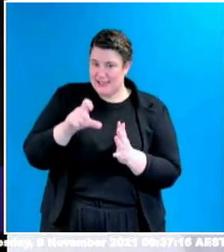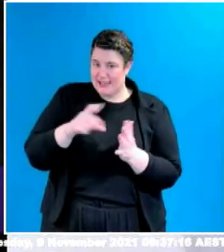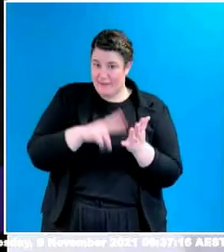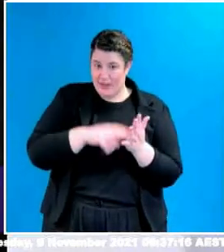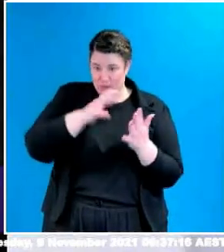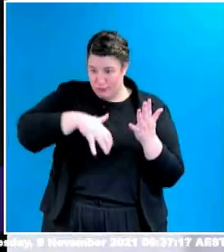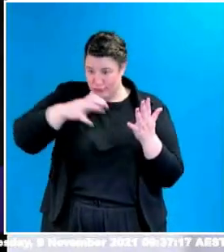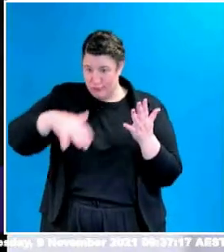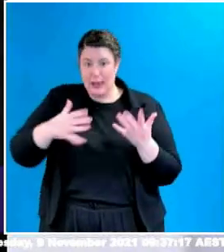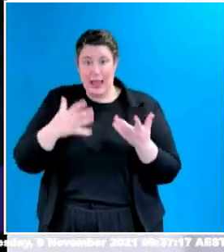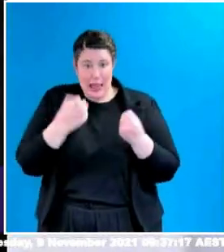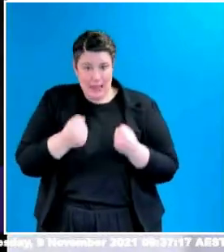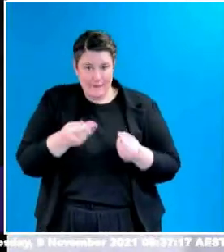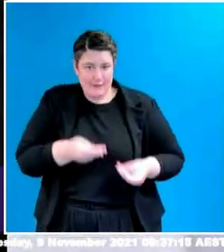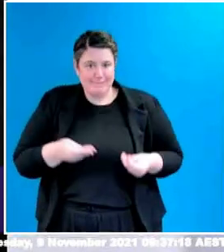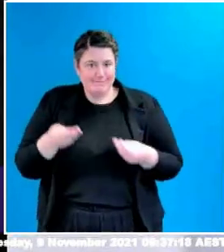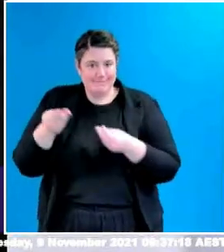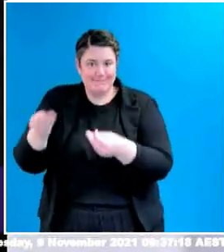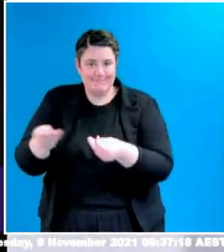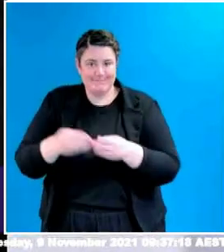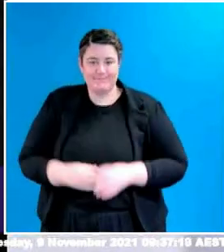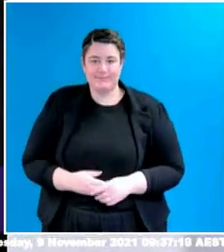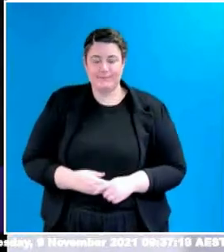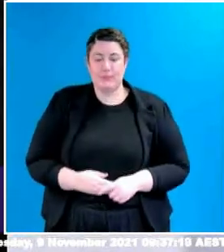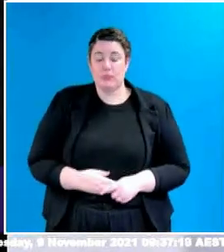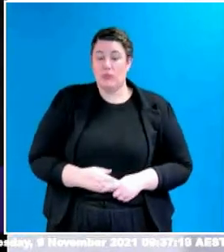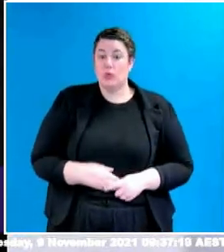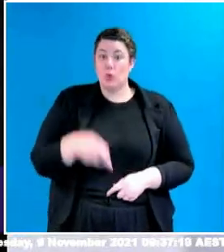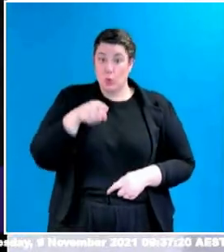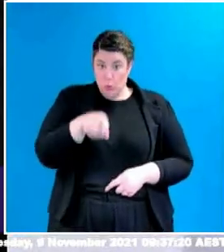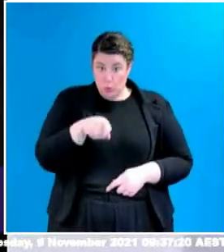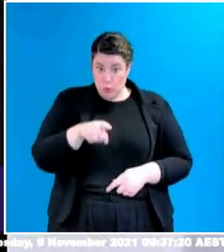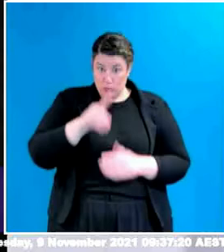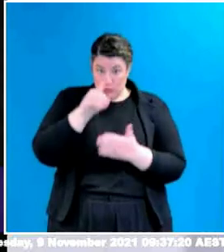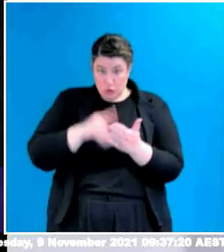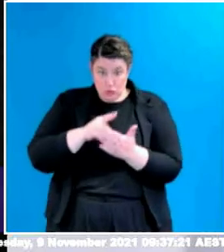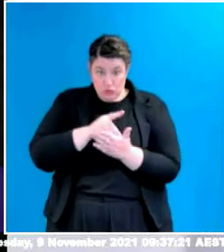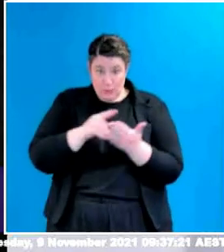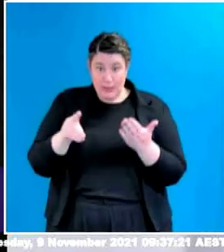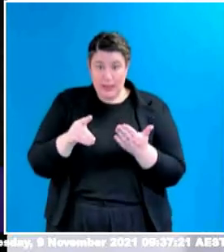Ms Toohey, you are currently the Discrimination, Health Services,